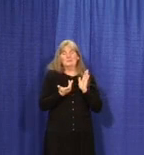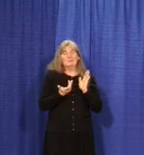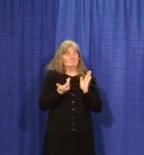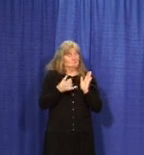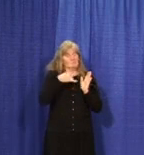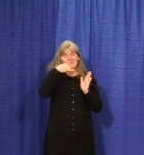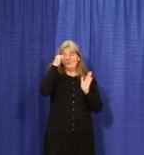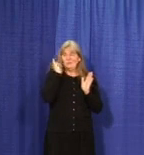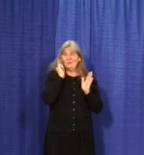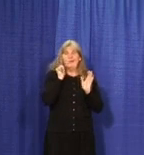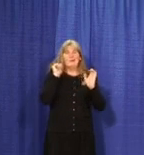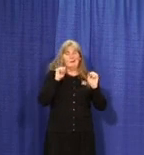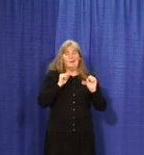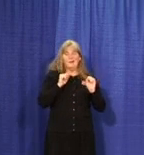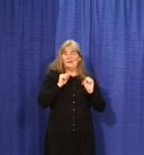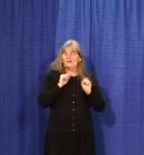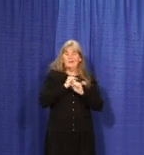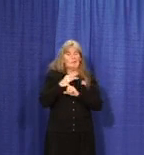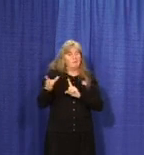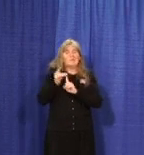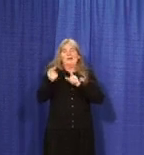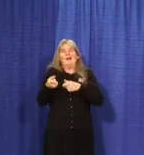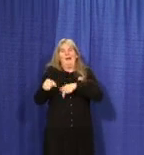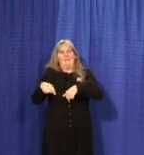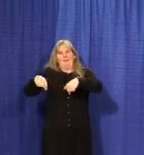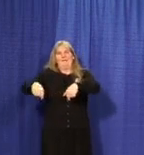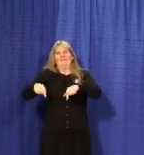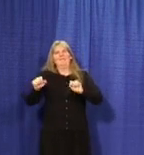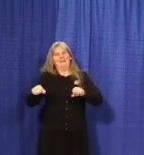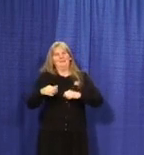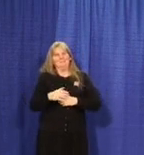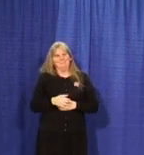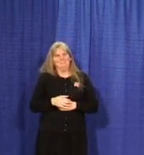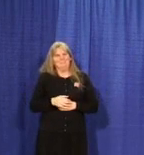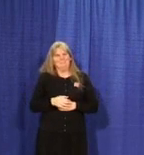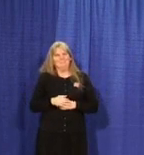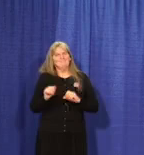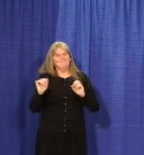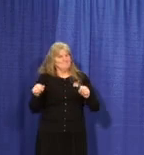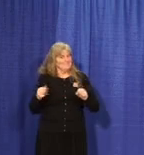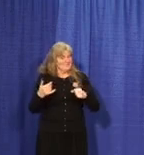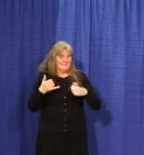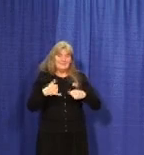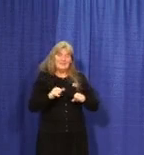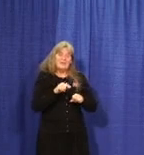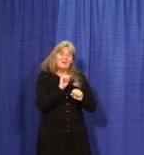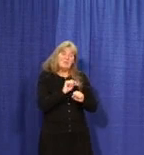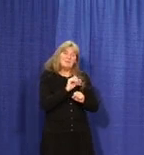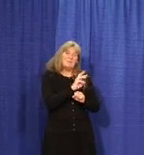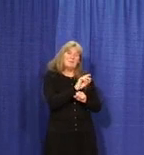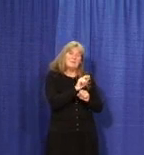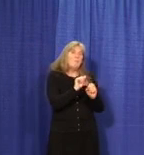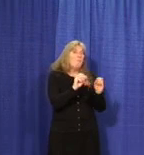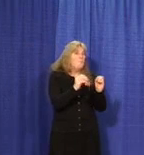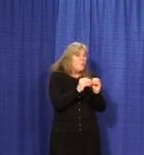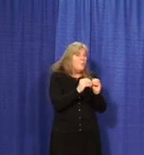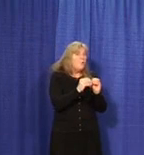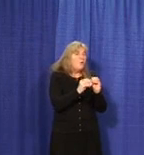susceptible. The situation in Watson Lake could still get worse before it gets better, but it could also